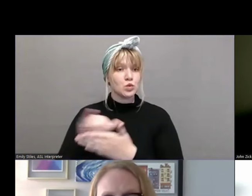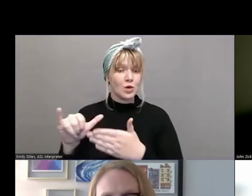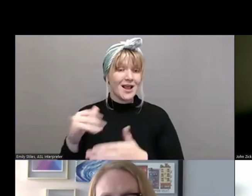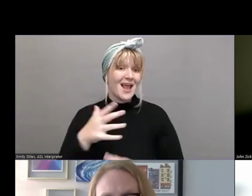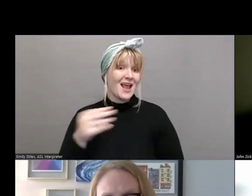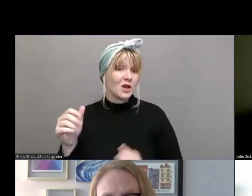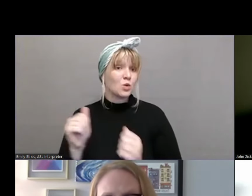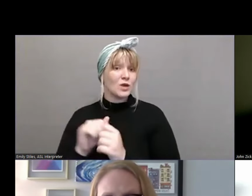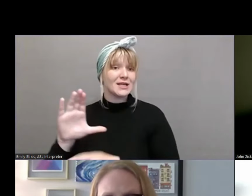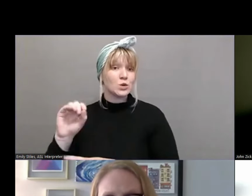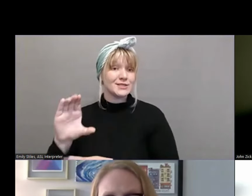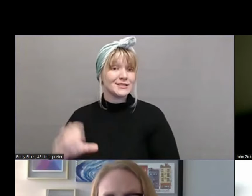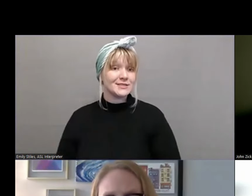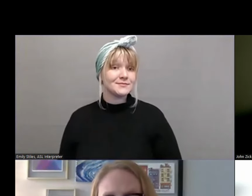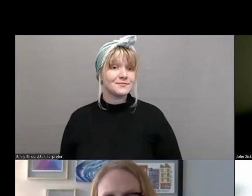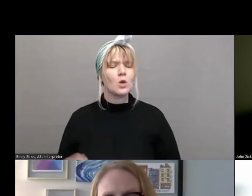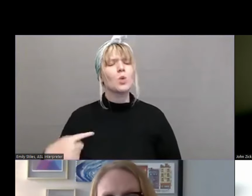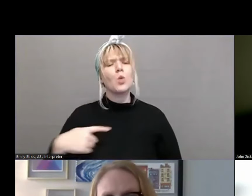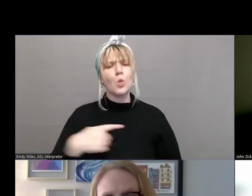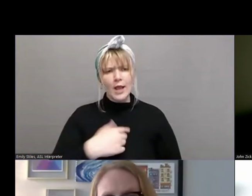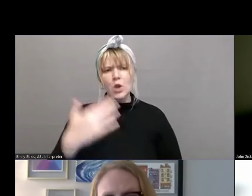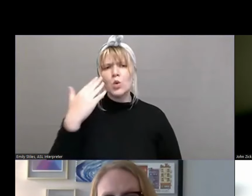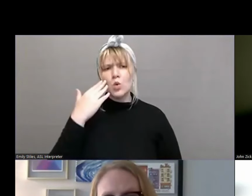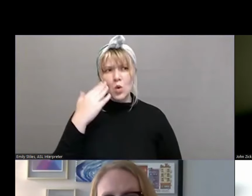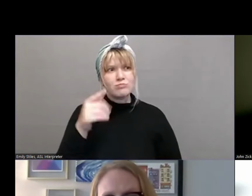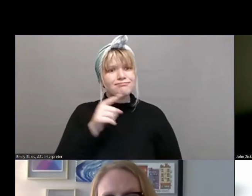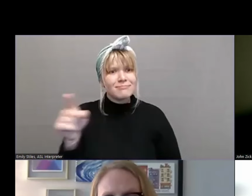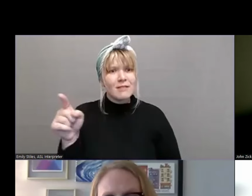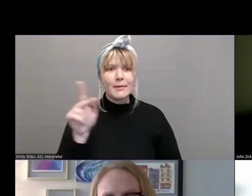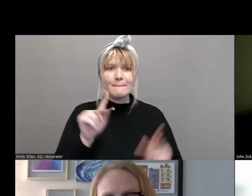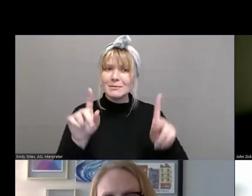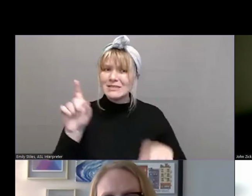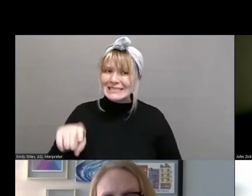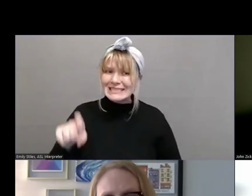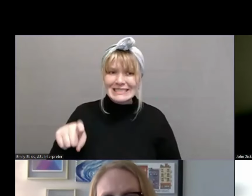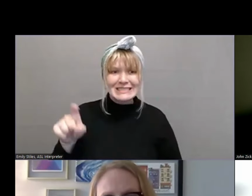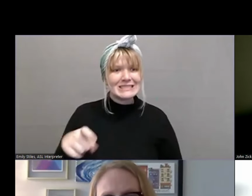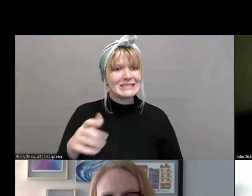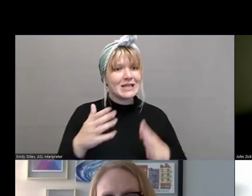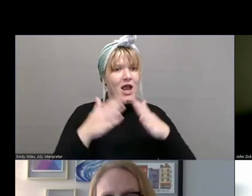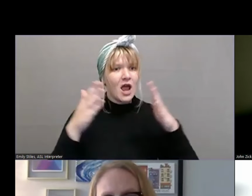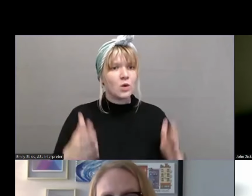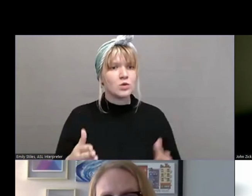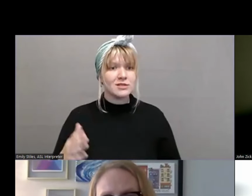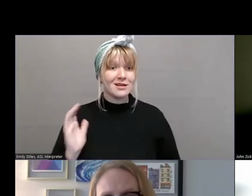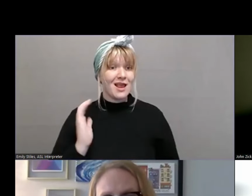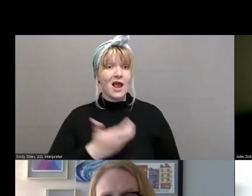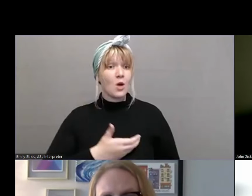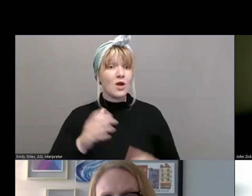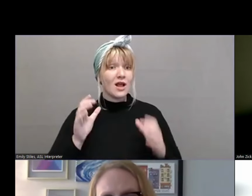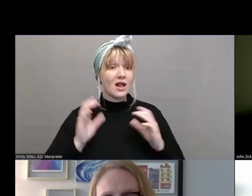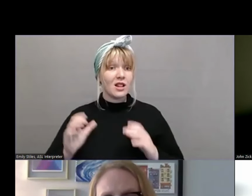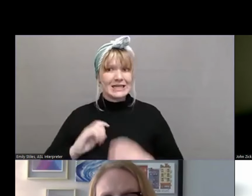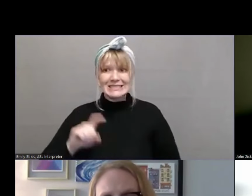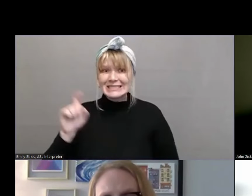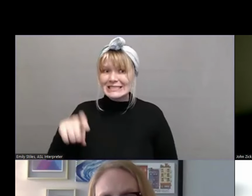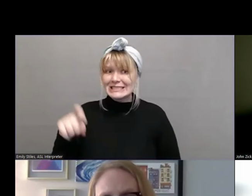We knew there was a need in the people we were serving for housing, and we wanted to